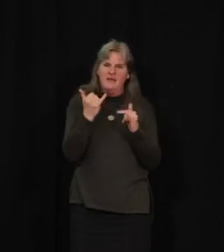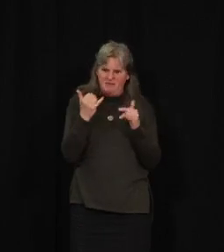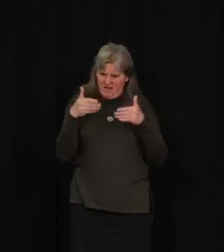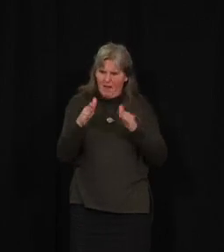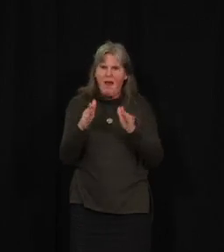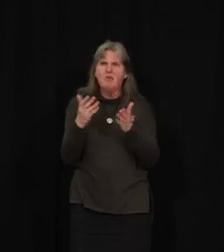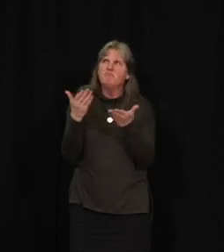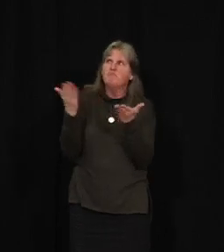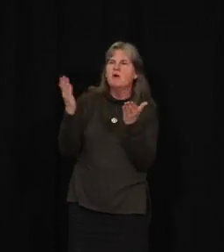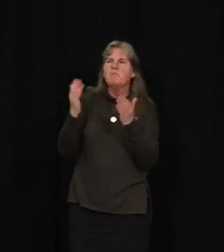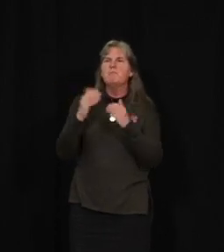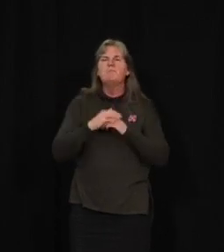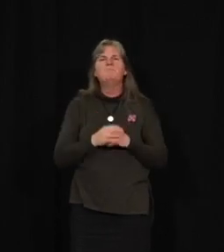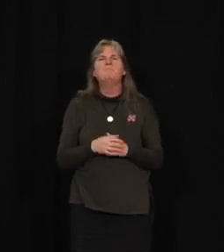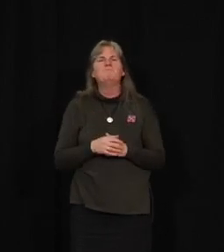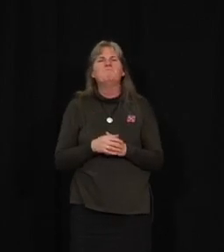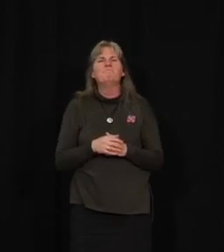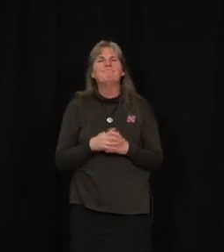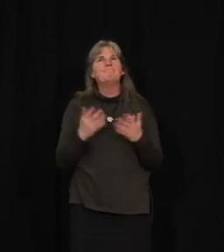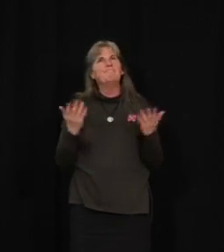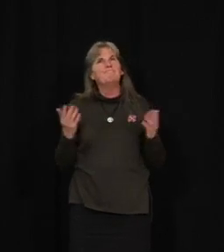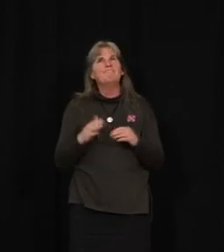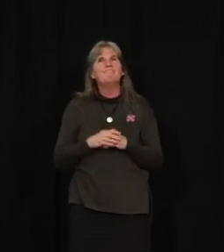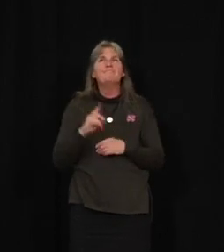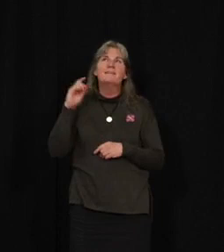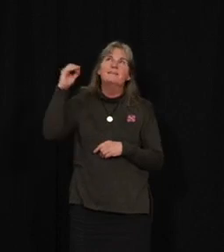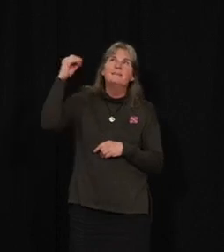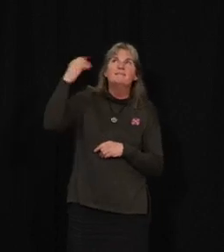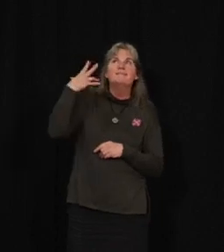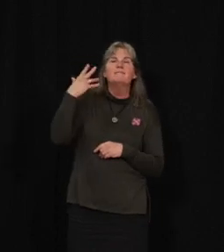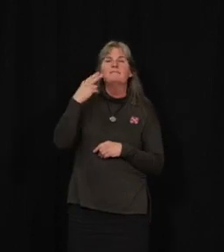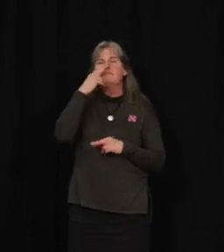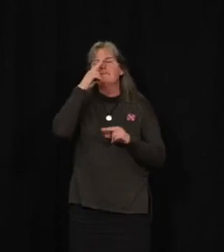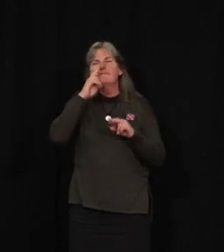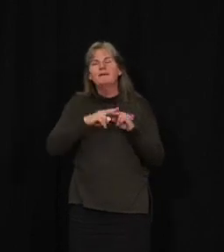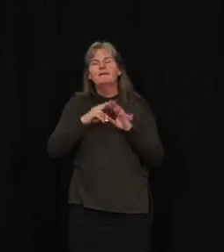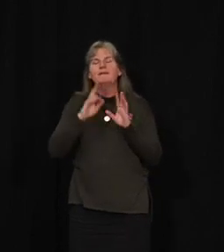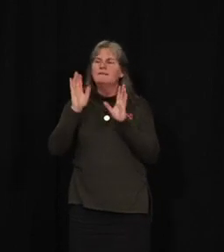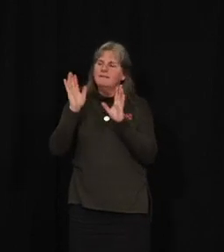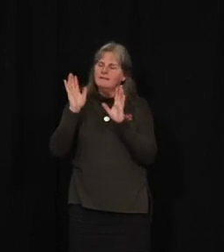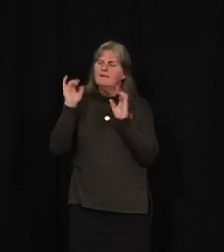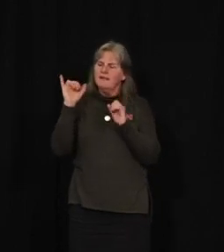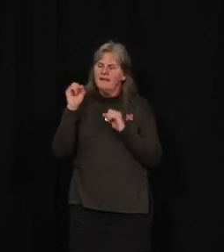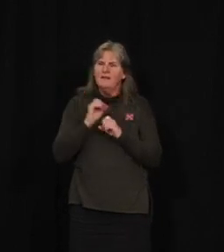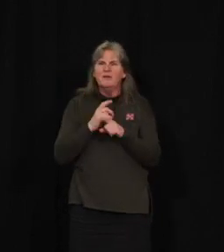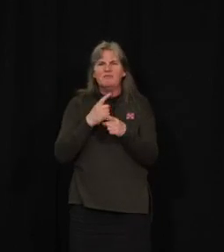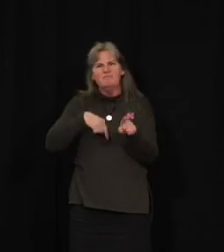fun, I recognize at the same tie that people are suffering. We all saw the headlines that